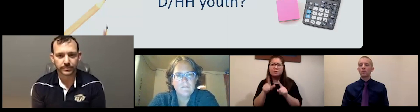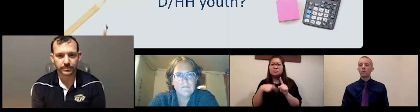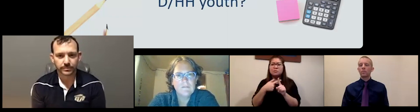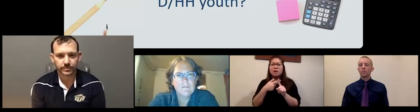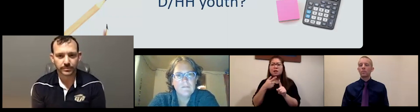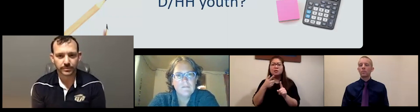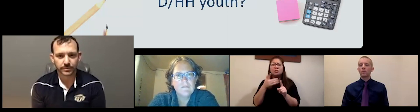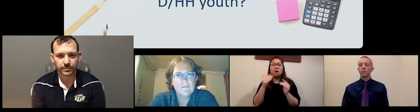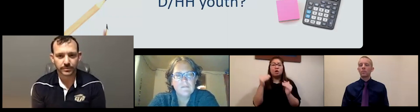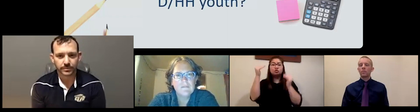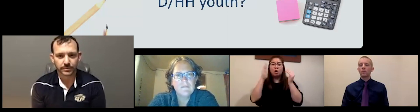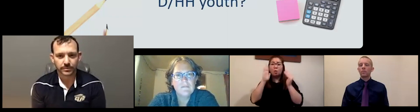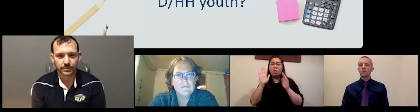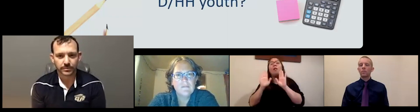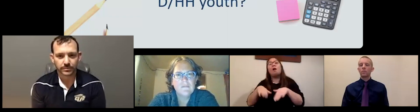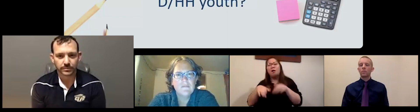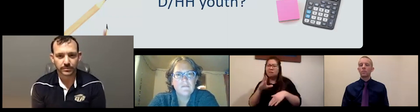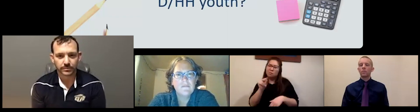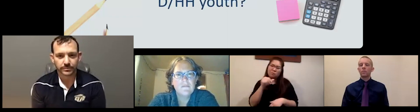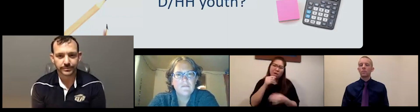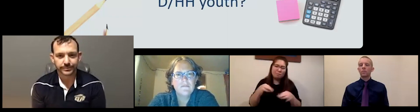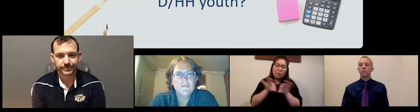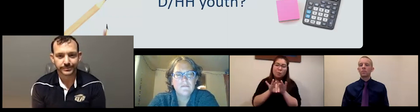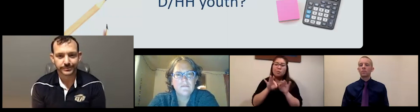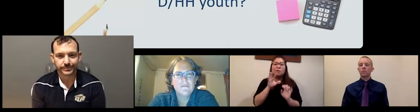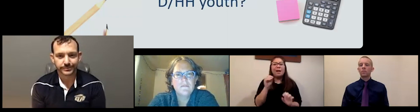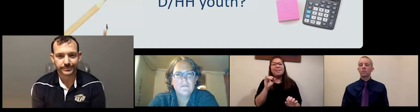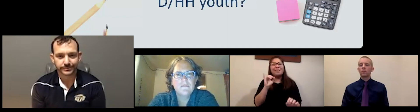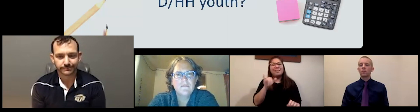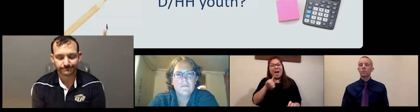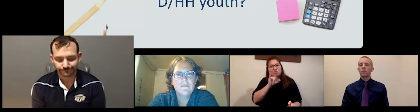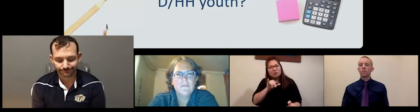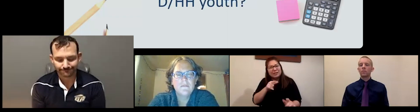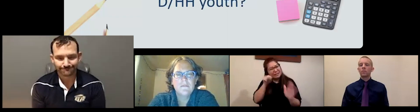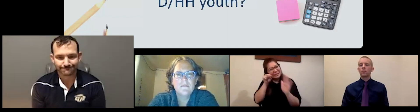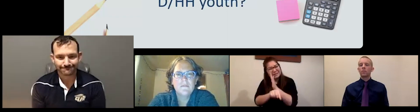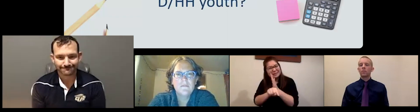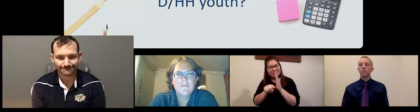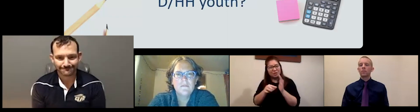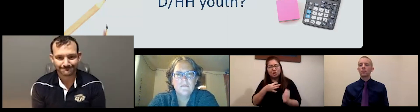Then an adult will say “It’s not important.” That really kills curiosity.